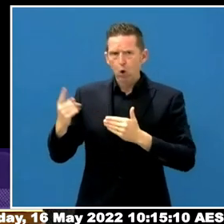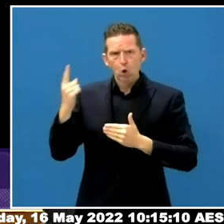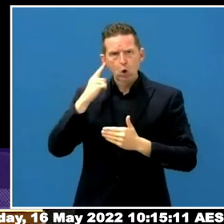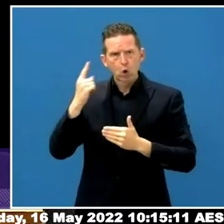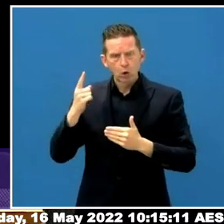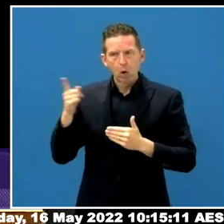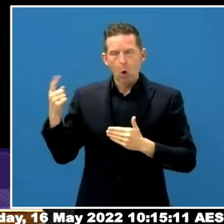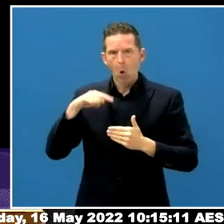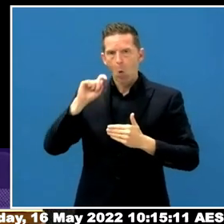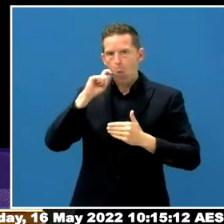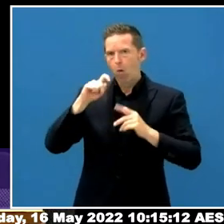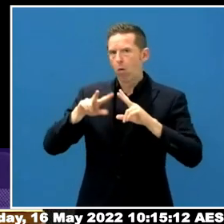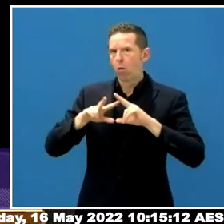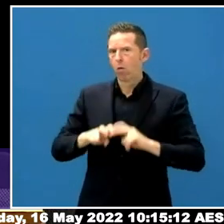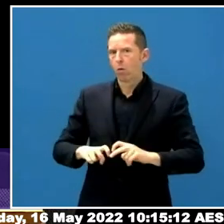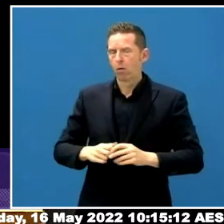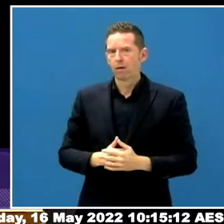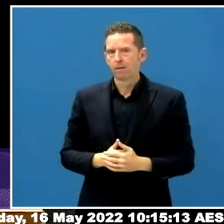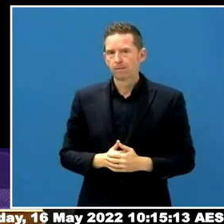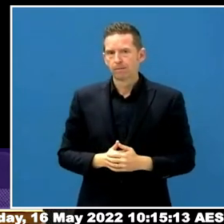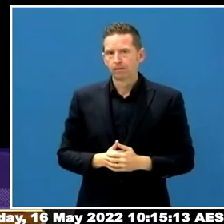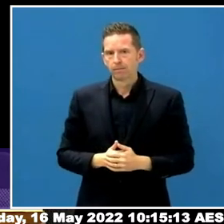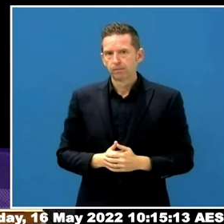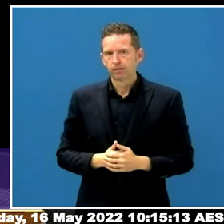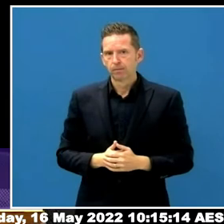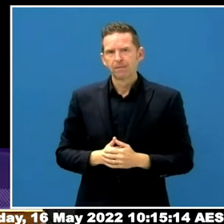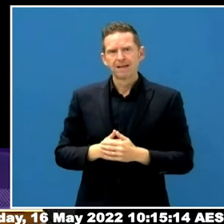Some are similar to those which were discussed in the three previous service